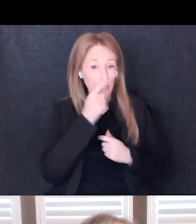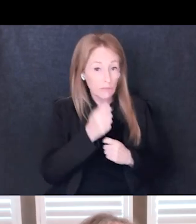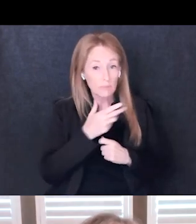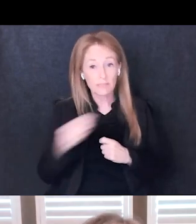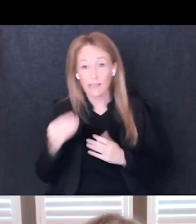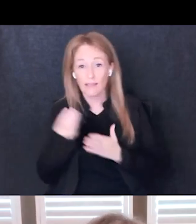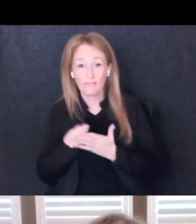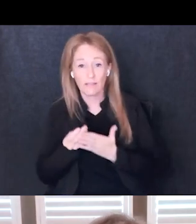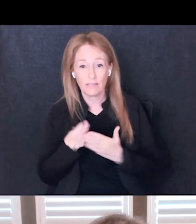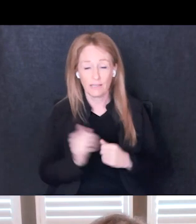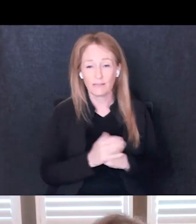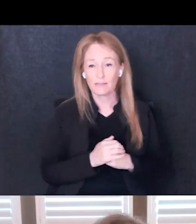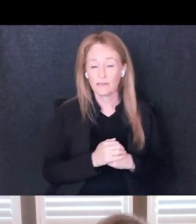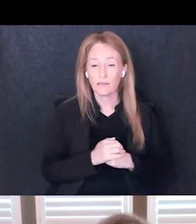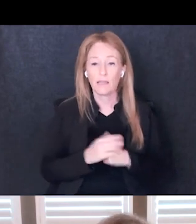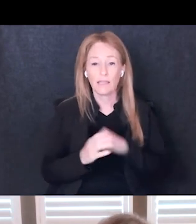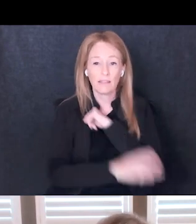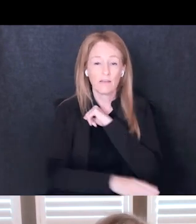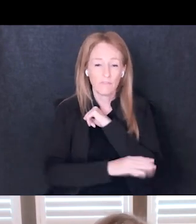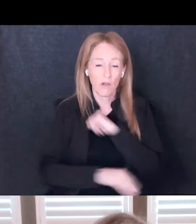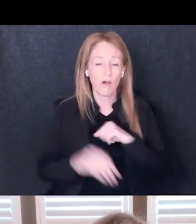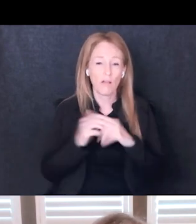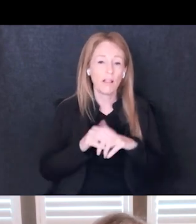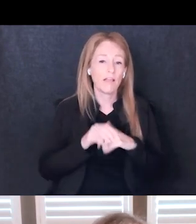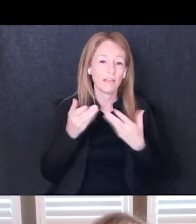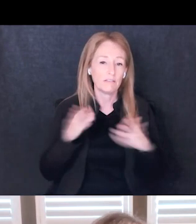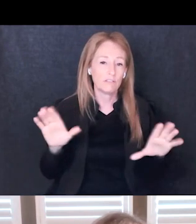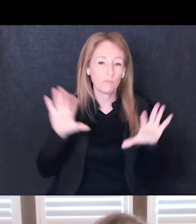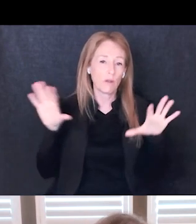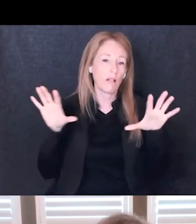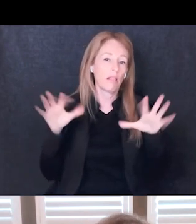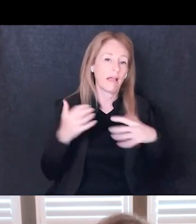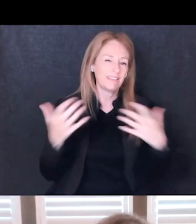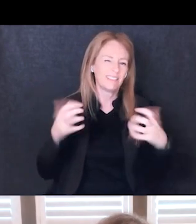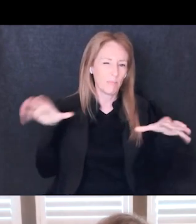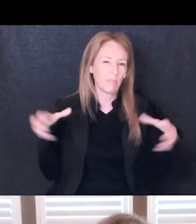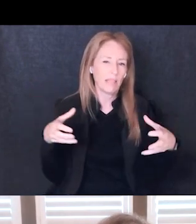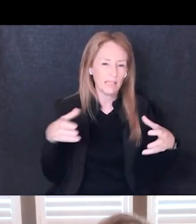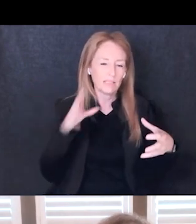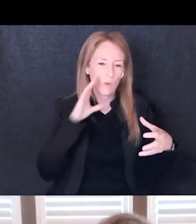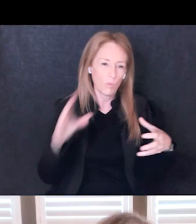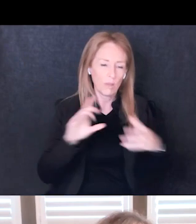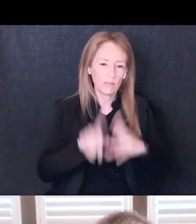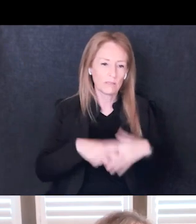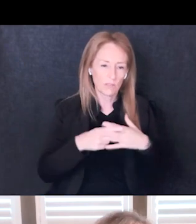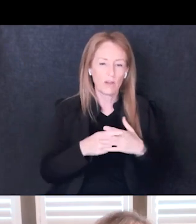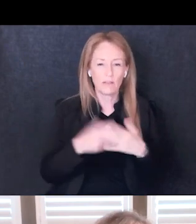IN FALL THE GENERAL ASSEMBLIES WILL BEGIN AND THEY CREATE AGENDAS FOR THE SESSION.